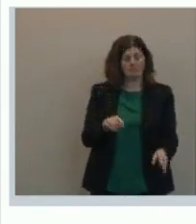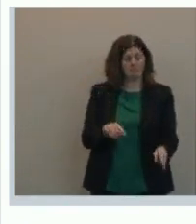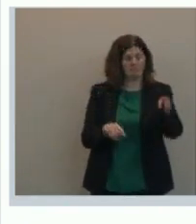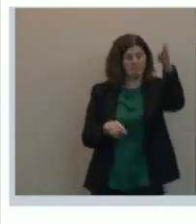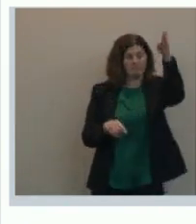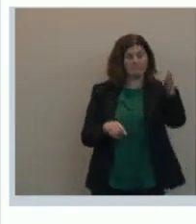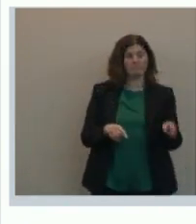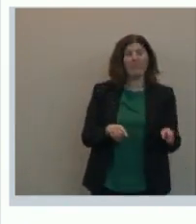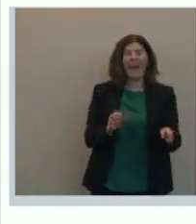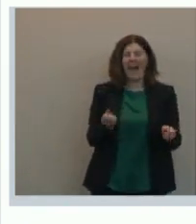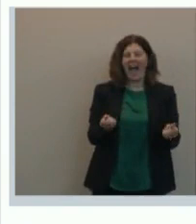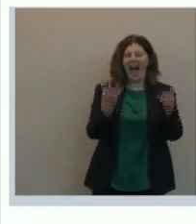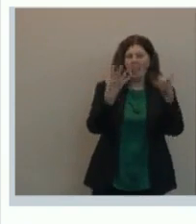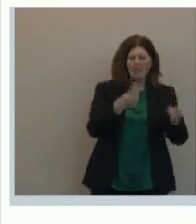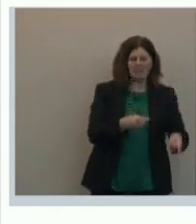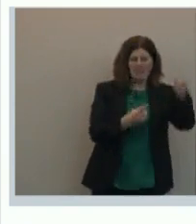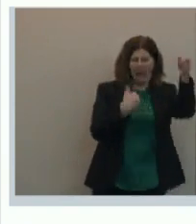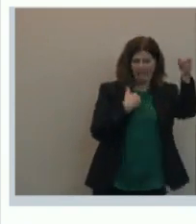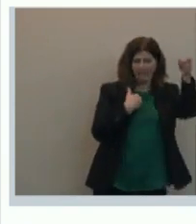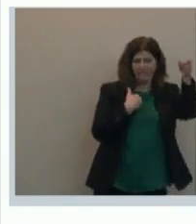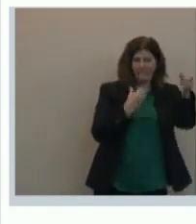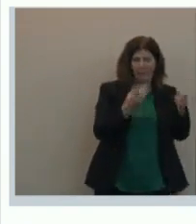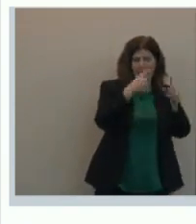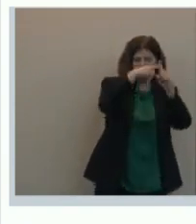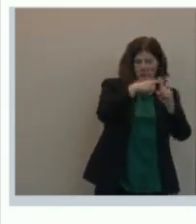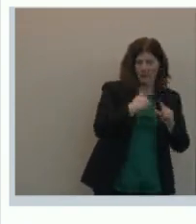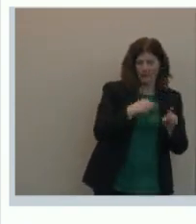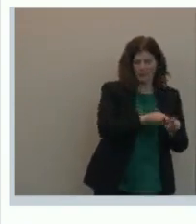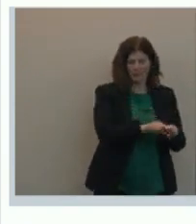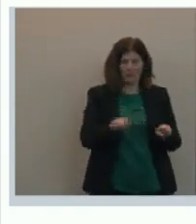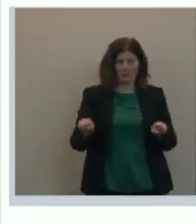THIS IS A SLIDE THAT SHOWS -- I’VE SHOWED IT BEFORE.